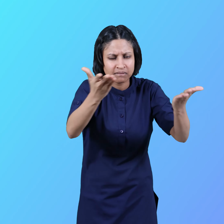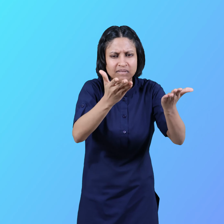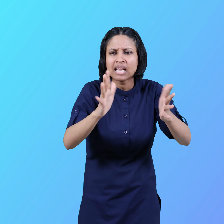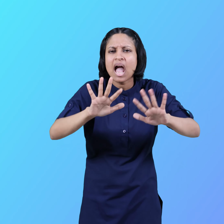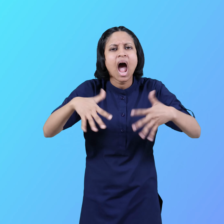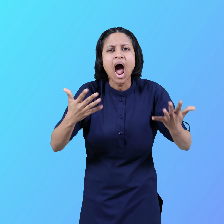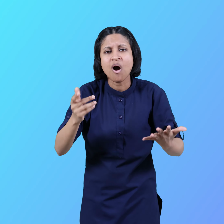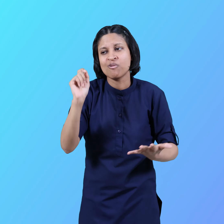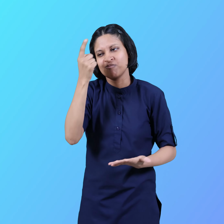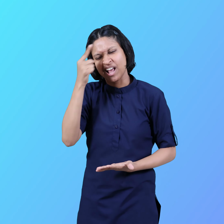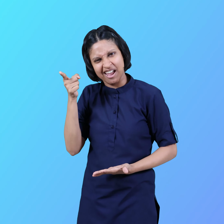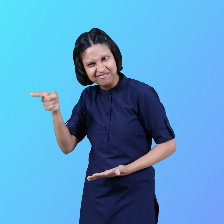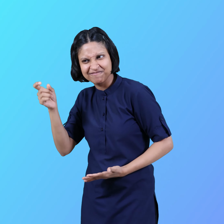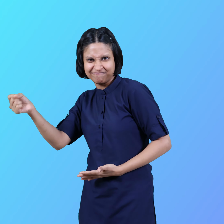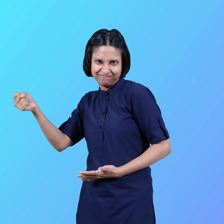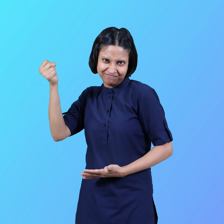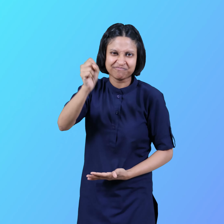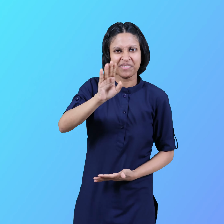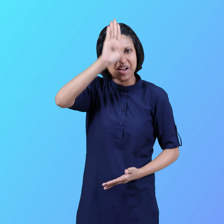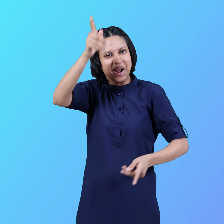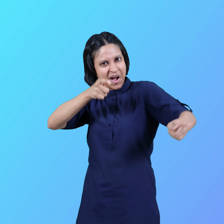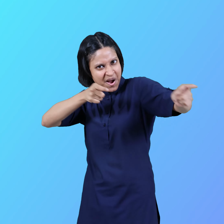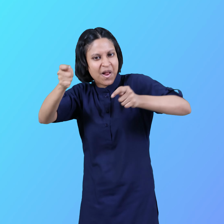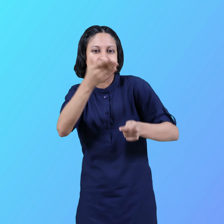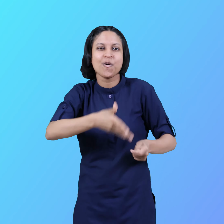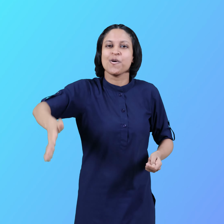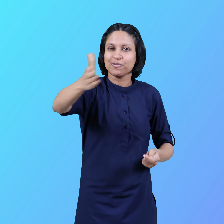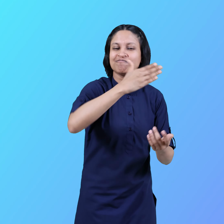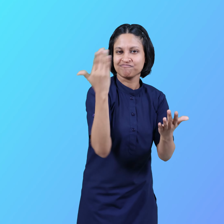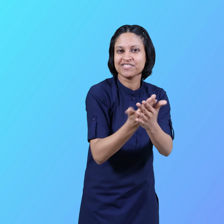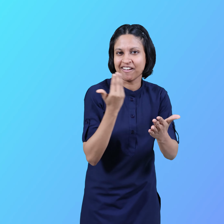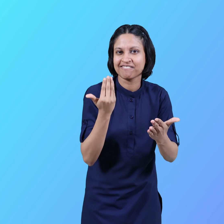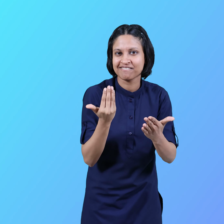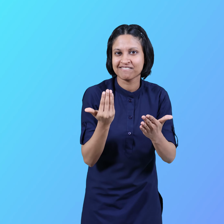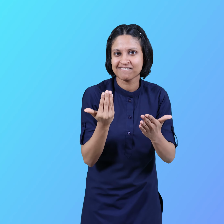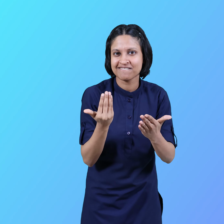I will do this through my servant David.’”